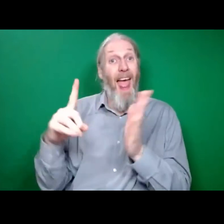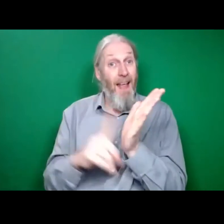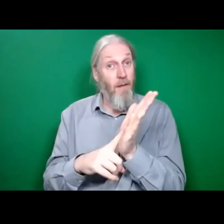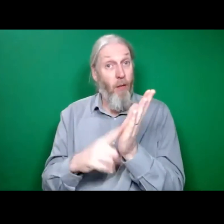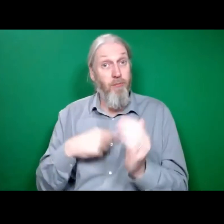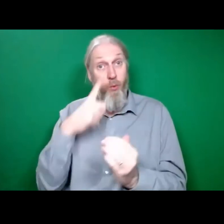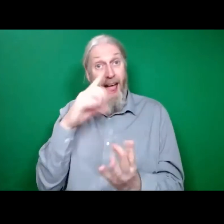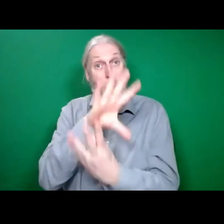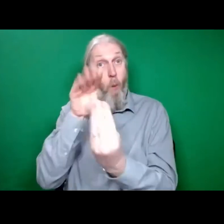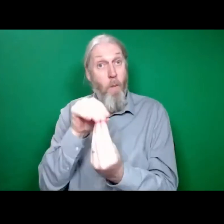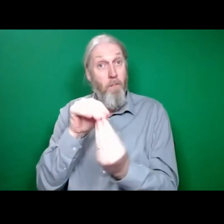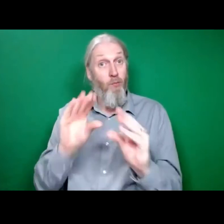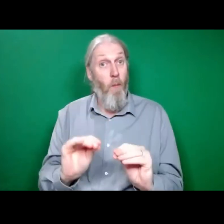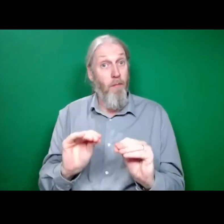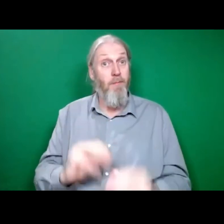stifling more creative shorter term opportunities.